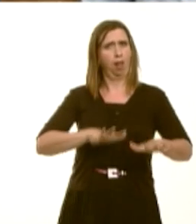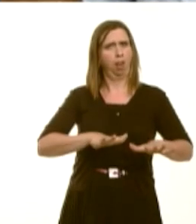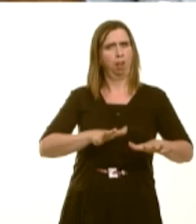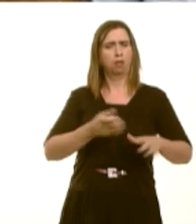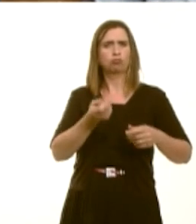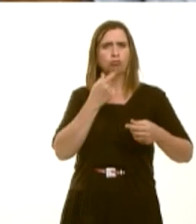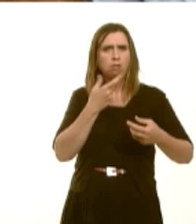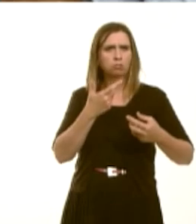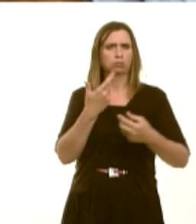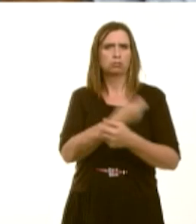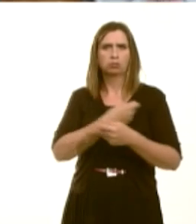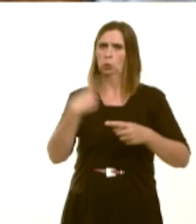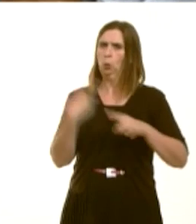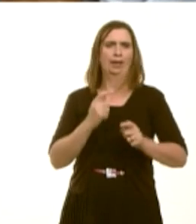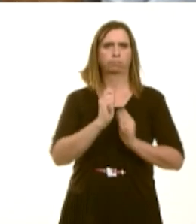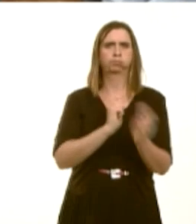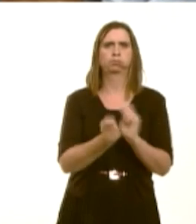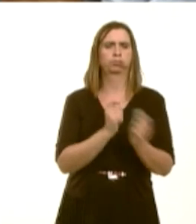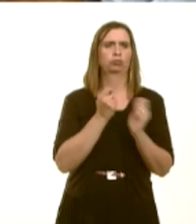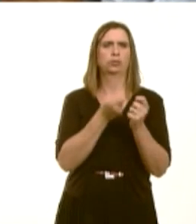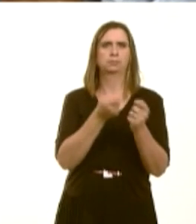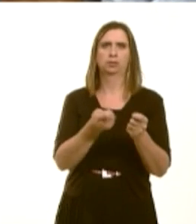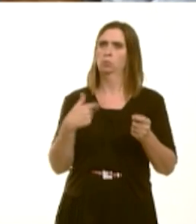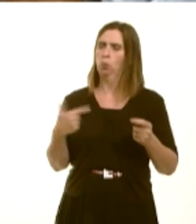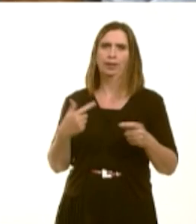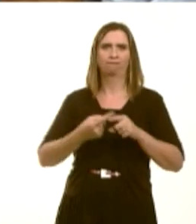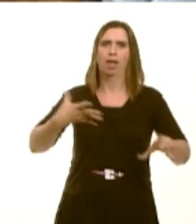drugs are rolled out more quickly than they are in England, we know that greater restrictions